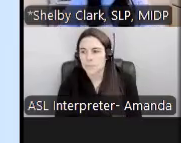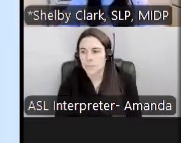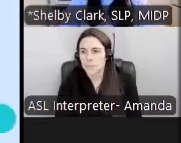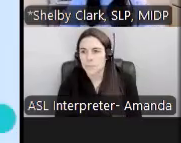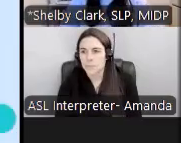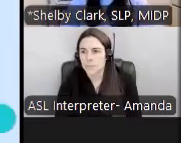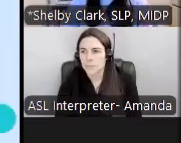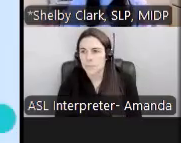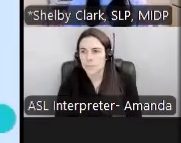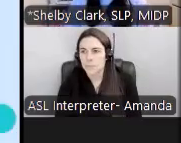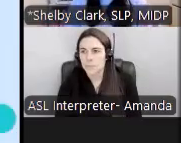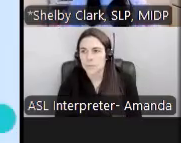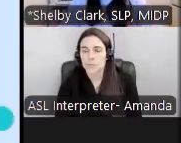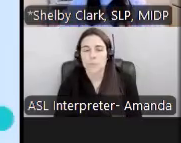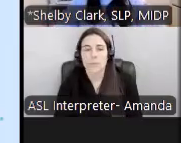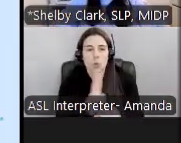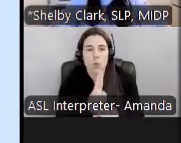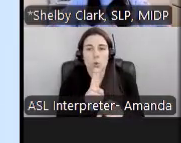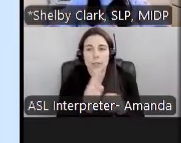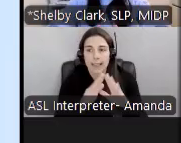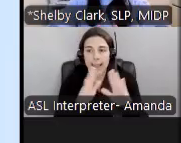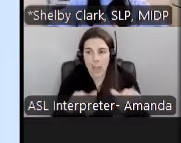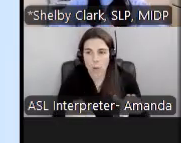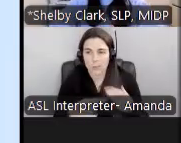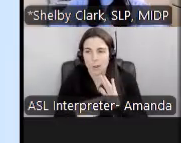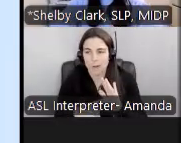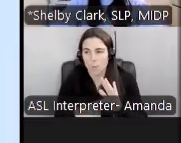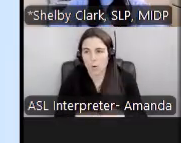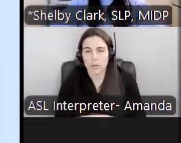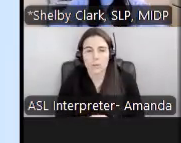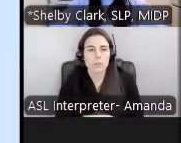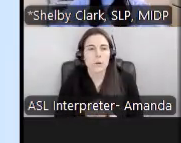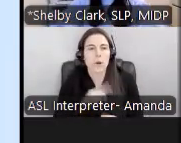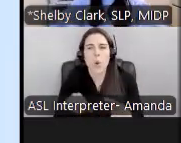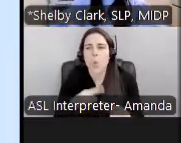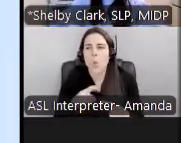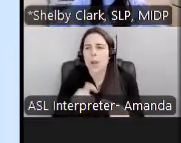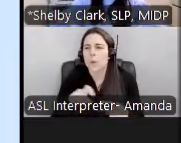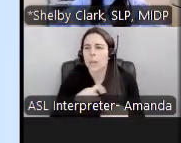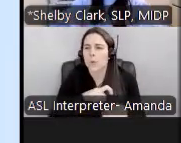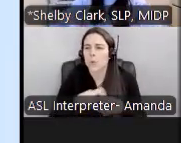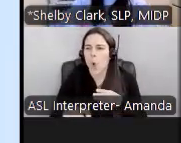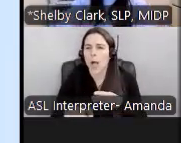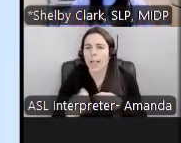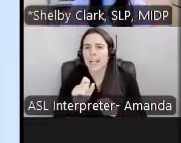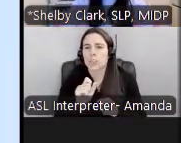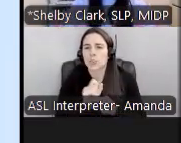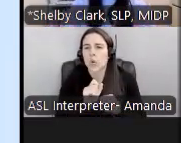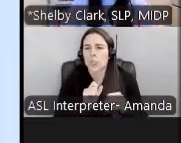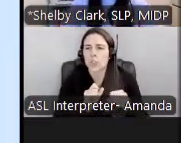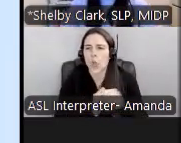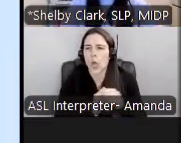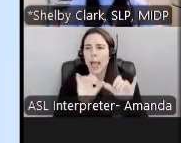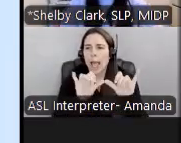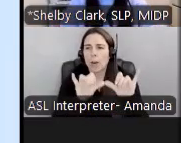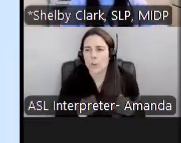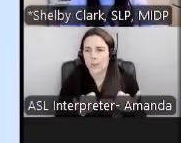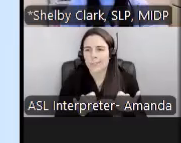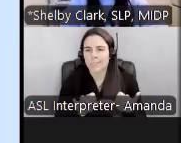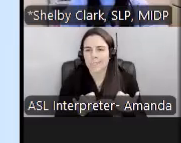Okay? So using the house metaphor, when do we need to call in the structural engineer, aka and SLP, versus when is